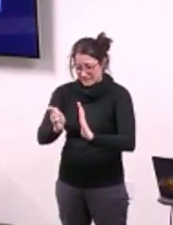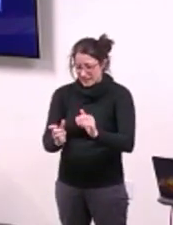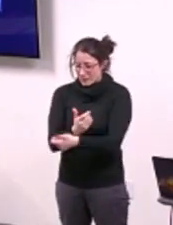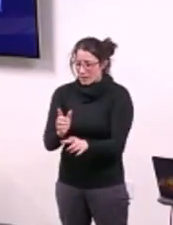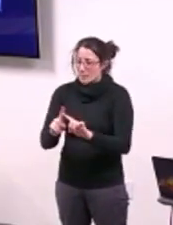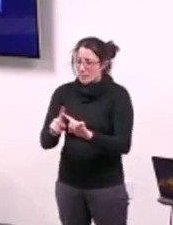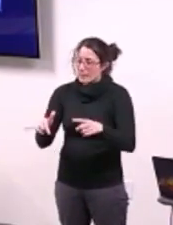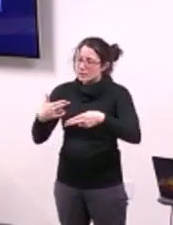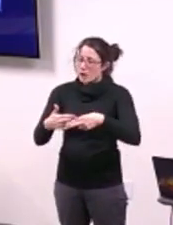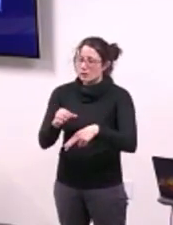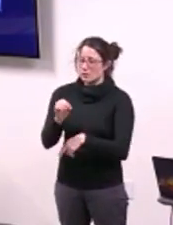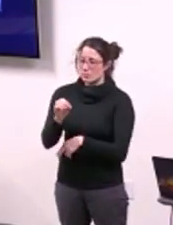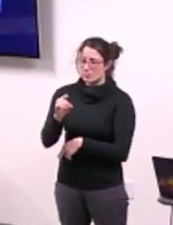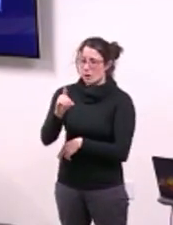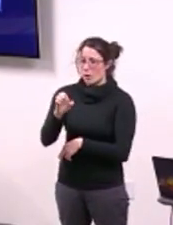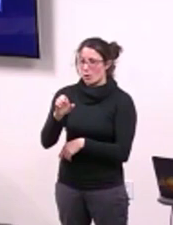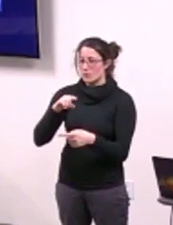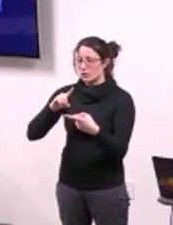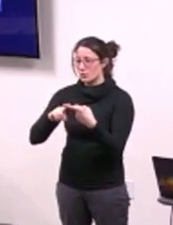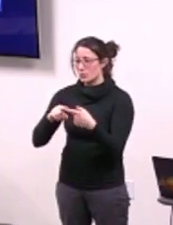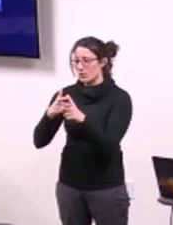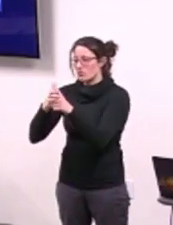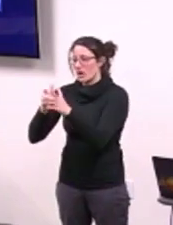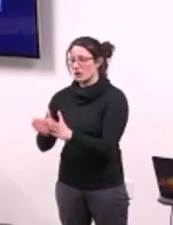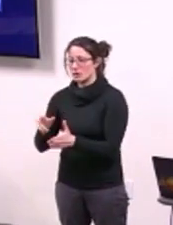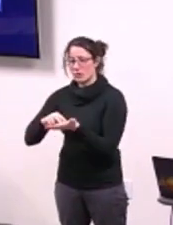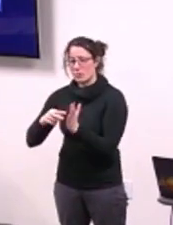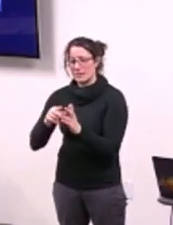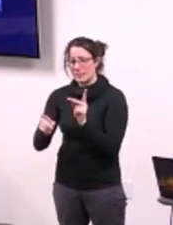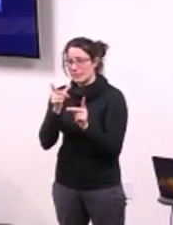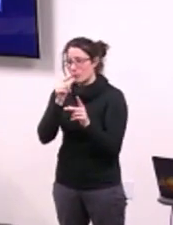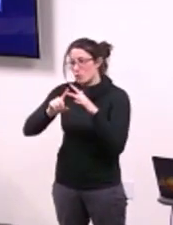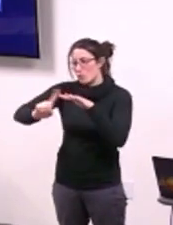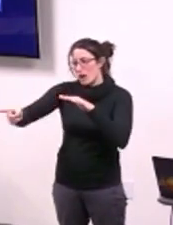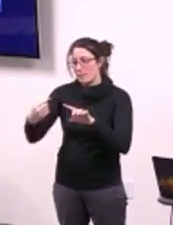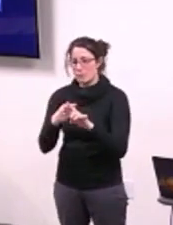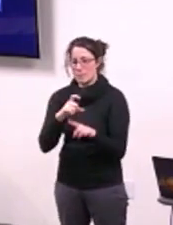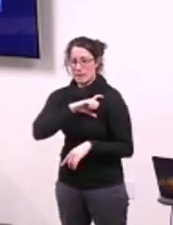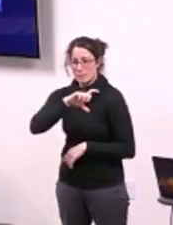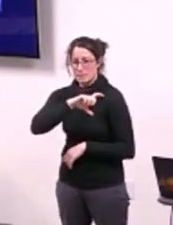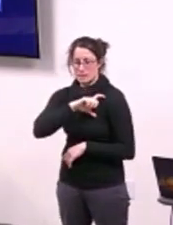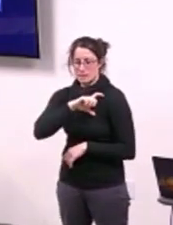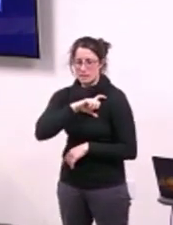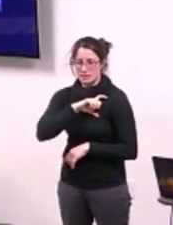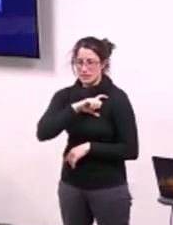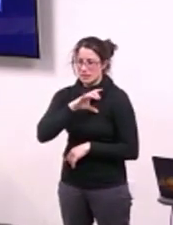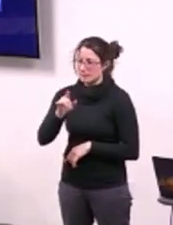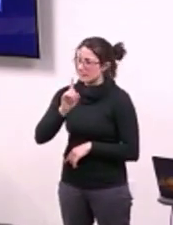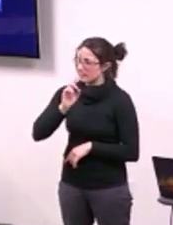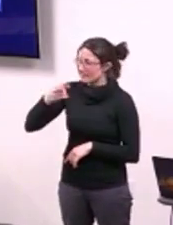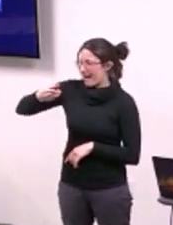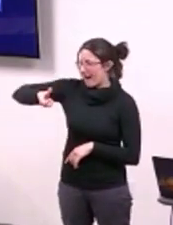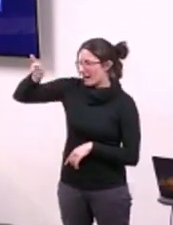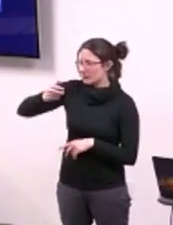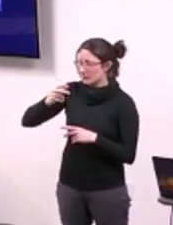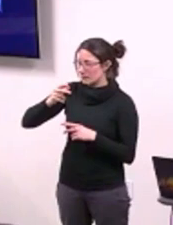And that's an ode to people who run from cops. It is the highest form of resistance to say I want